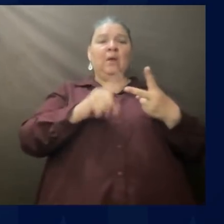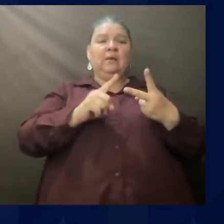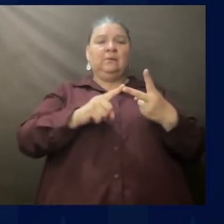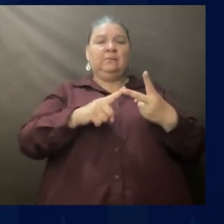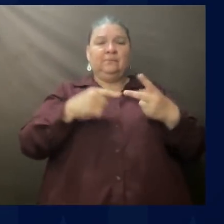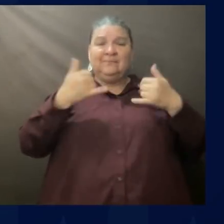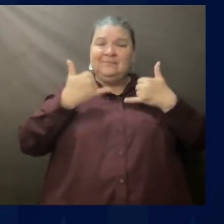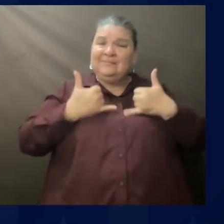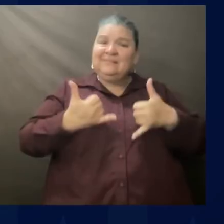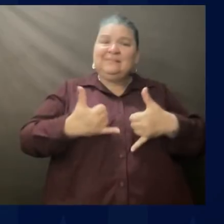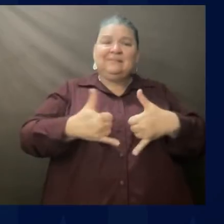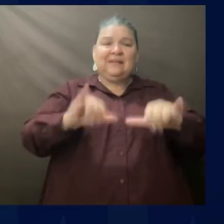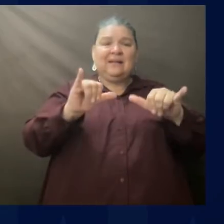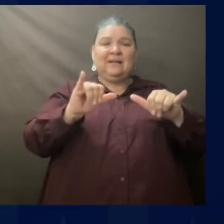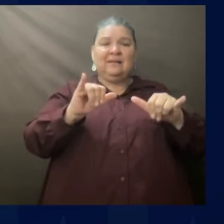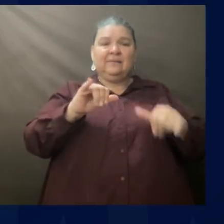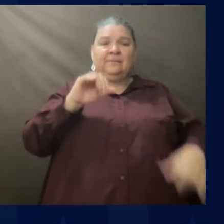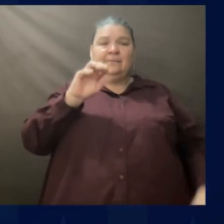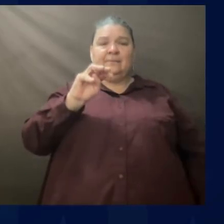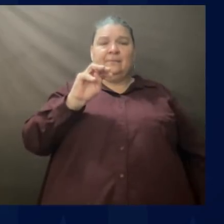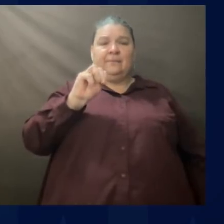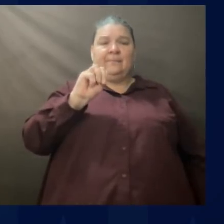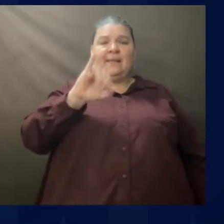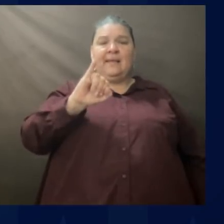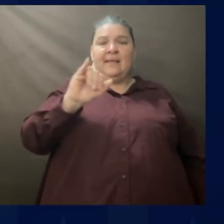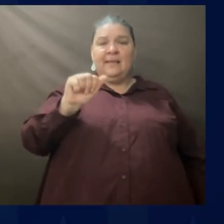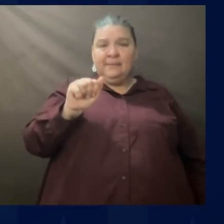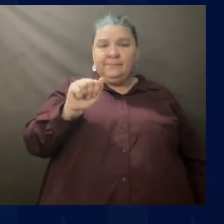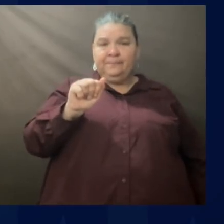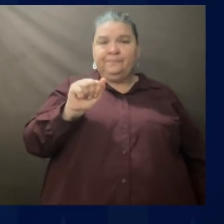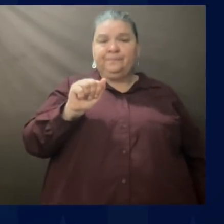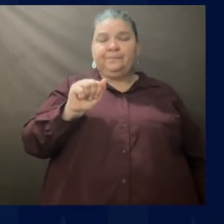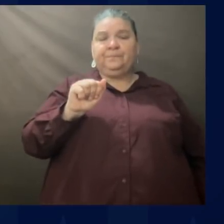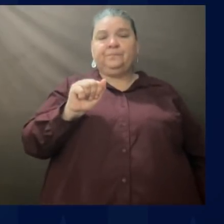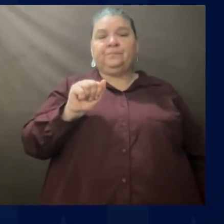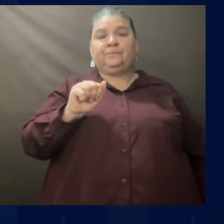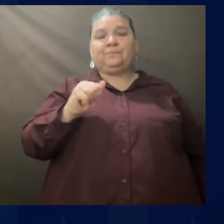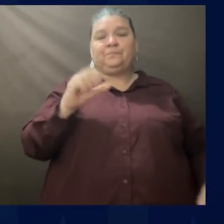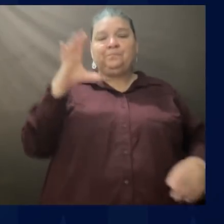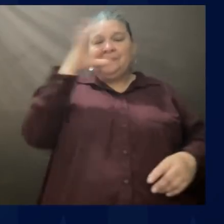To be here today, soon after that joyful celebration at the Academy,